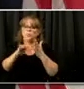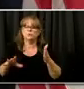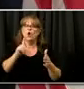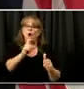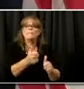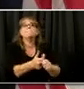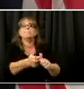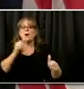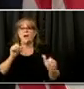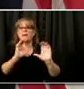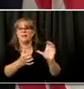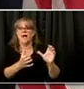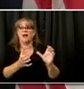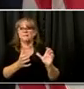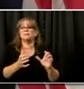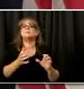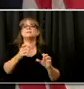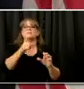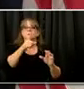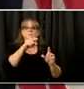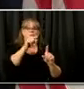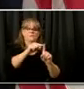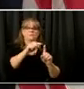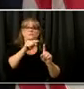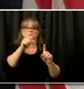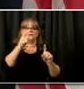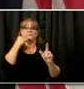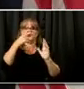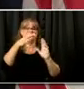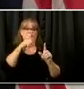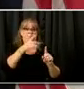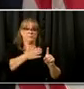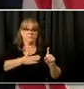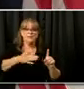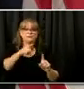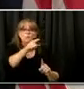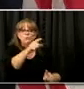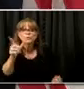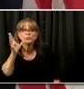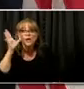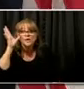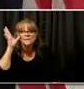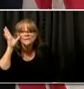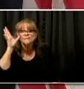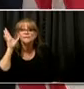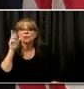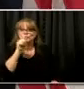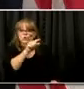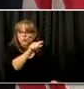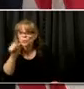that step for your kids to make sure that they have that opportunity to stay caught up with where